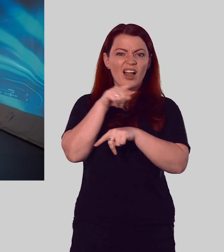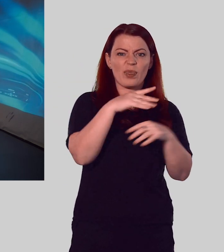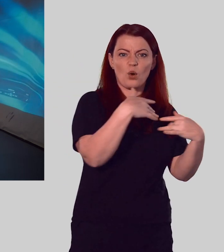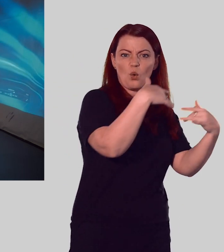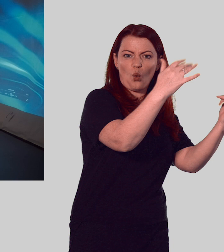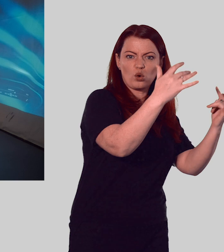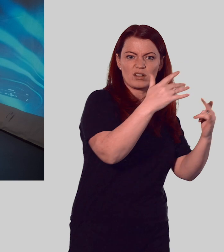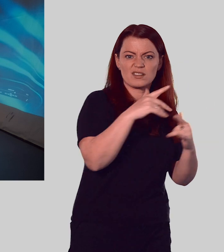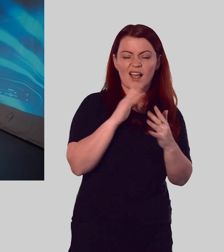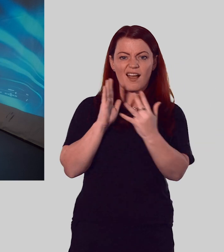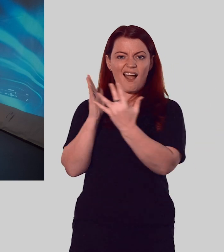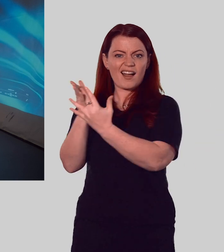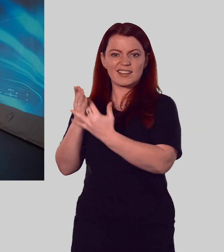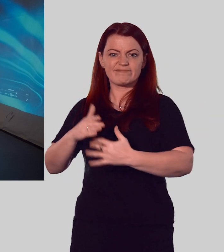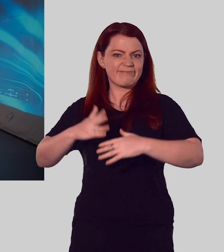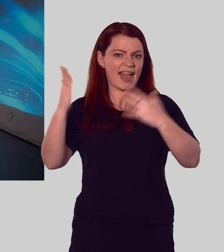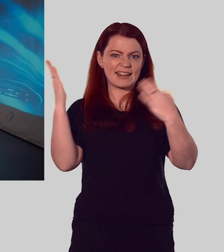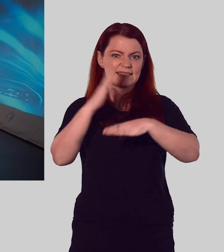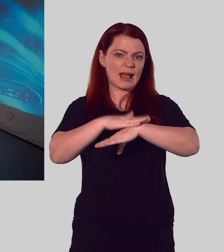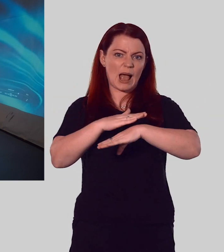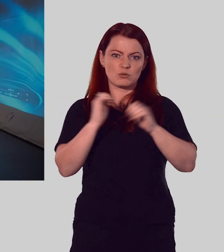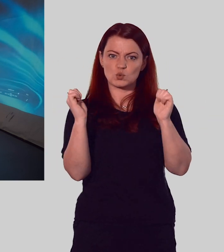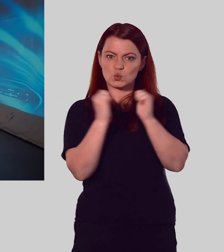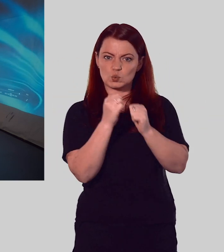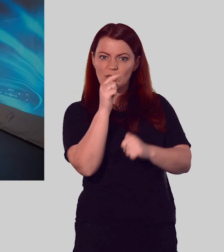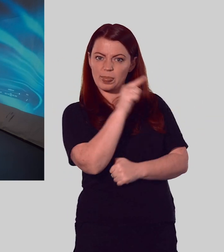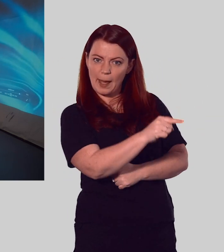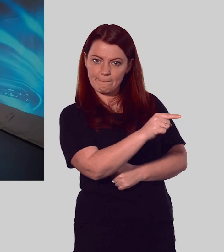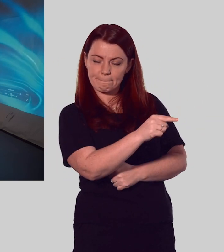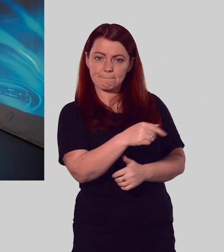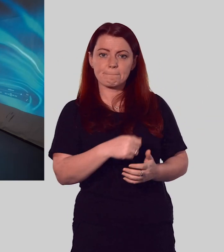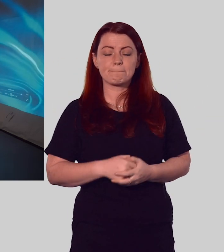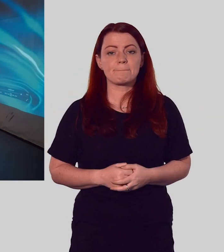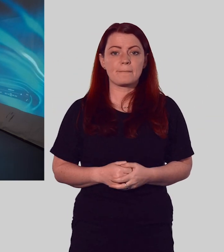a date and time to suit them, perhaps it's also only available for a week.